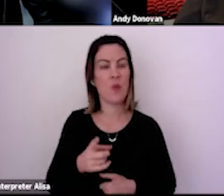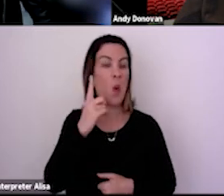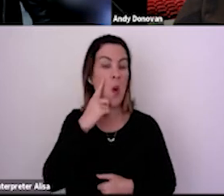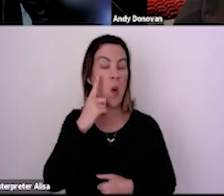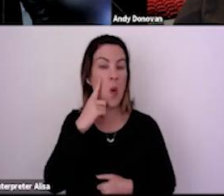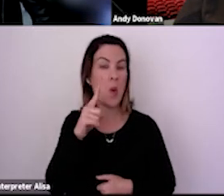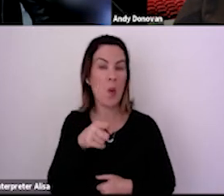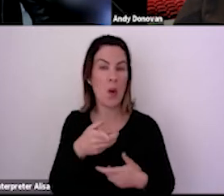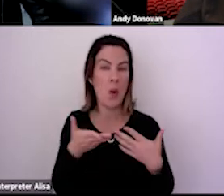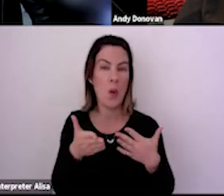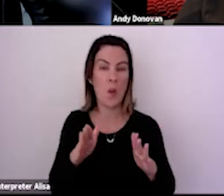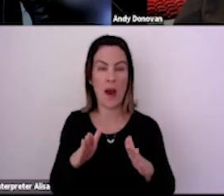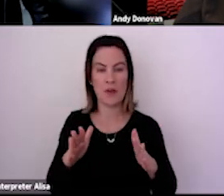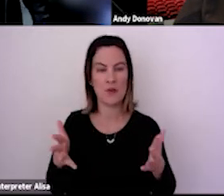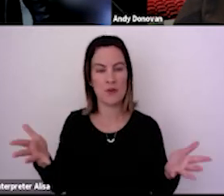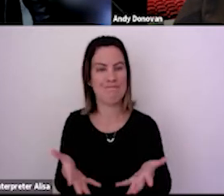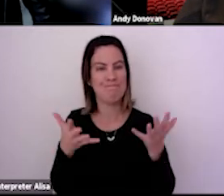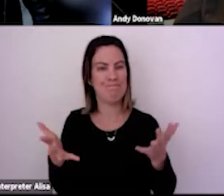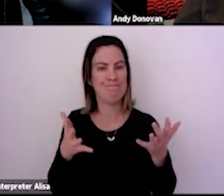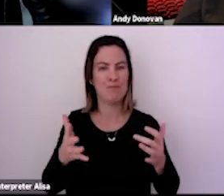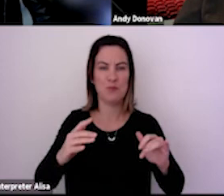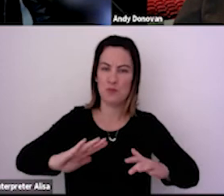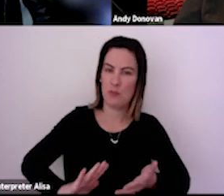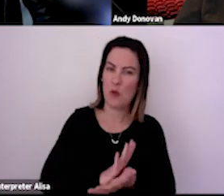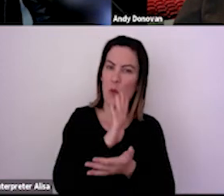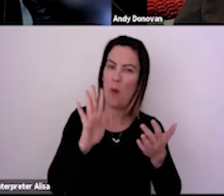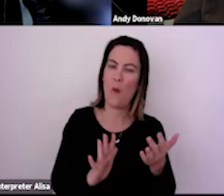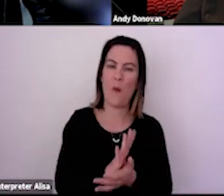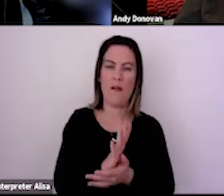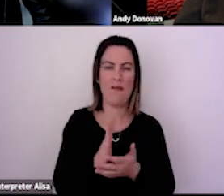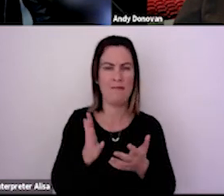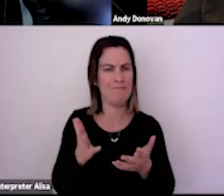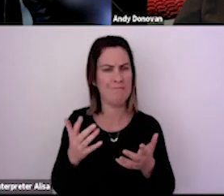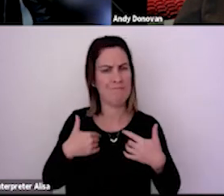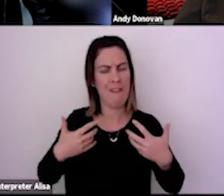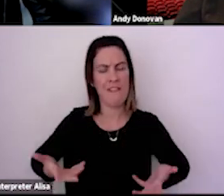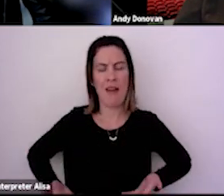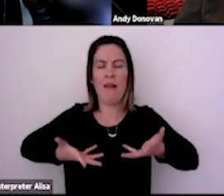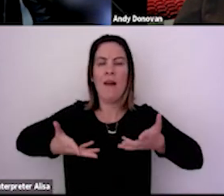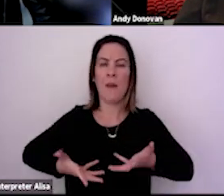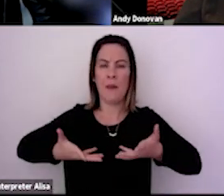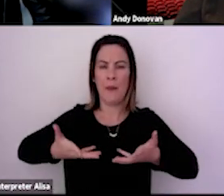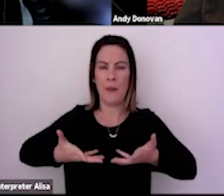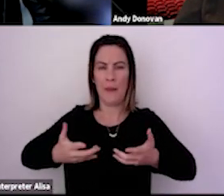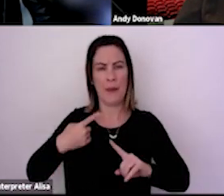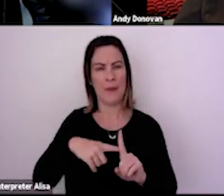Favourite word uplifting - inspiring, fun and/or connective, even when the content is serious. Consider what it